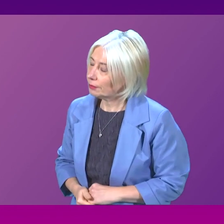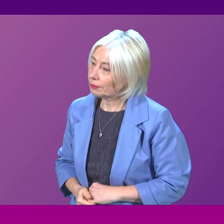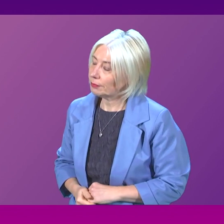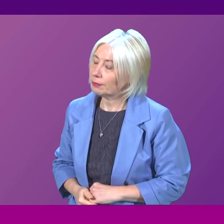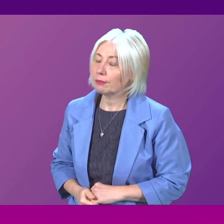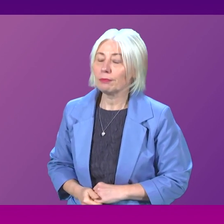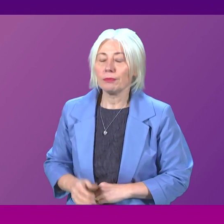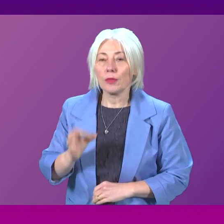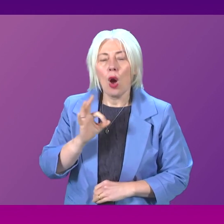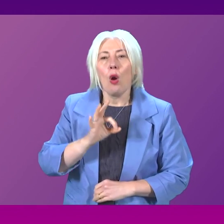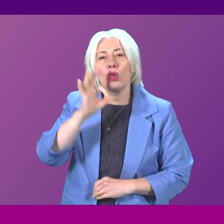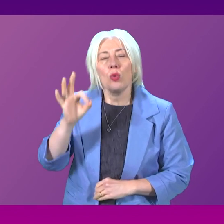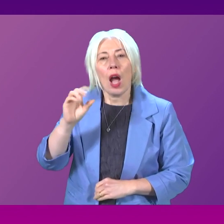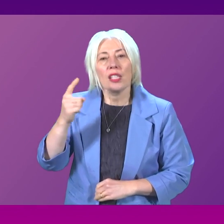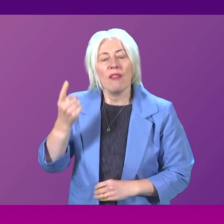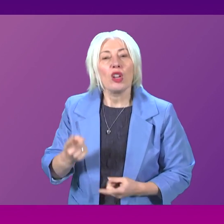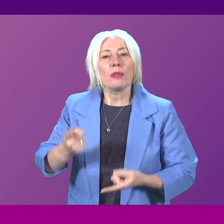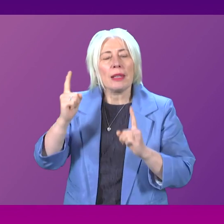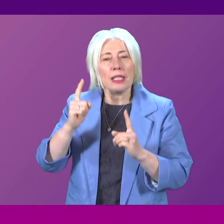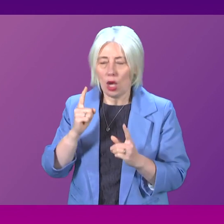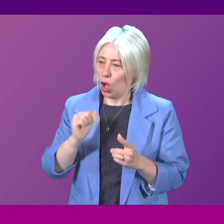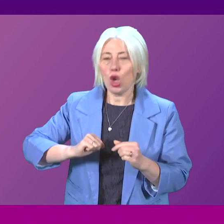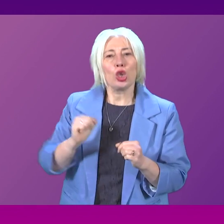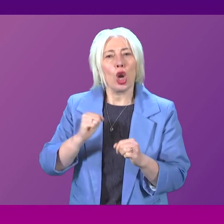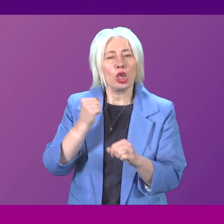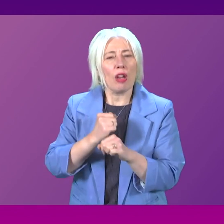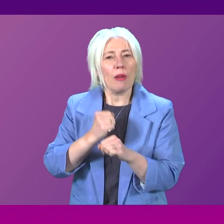To ask the First Minister what the Scottish Government’s response is to the Royal College